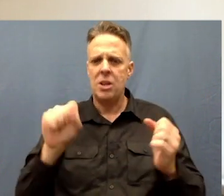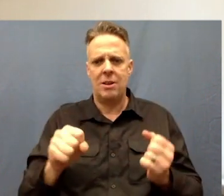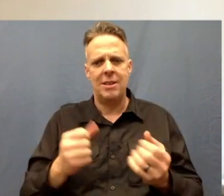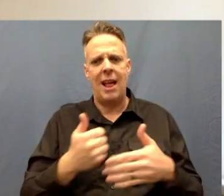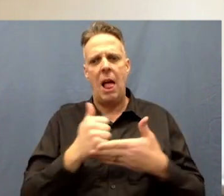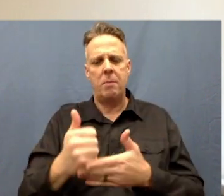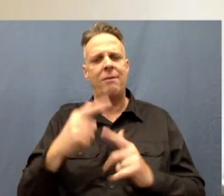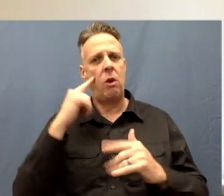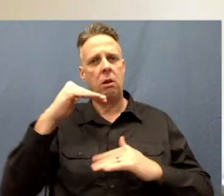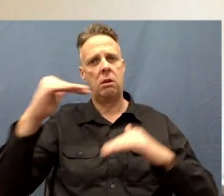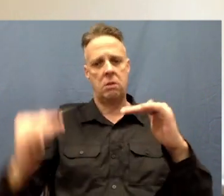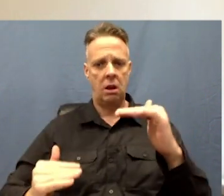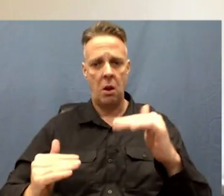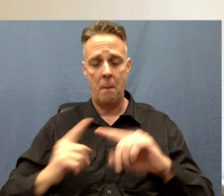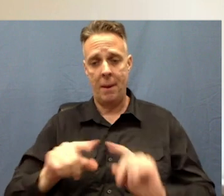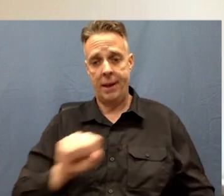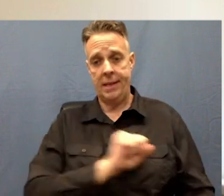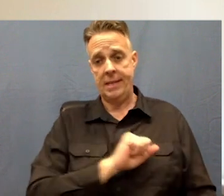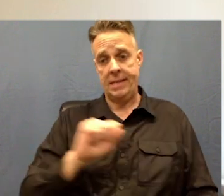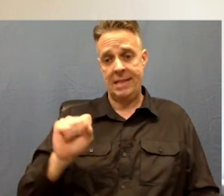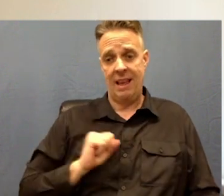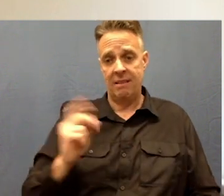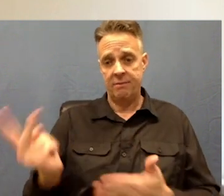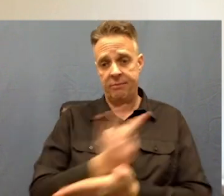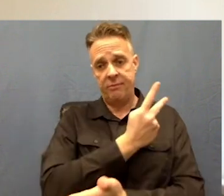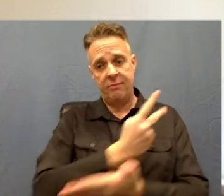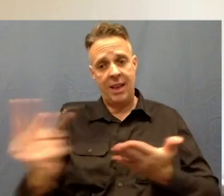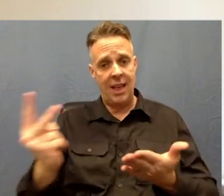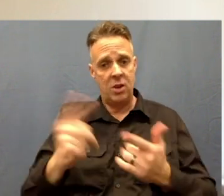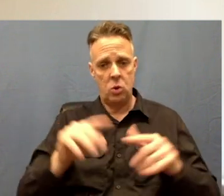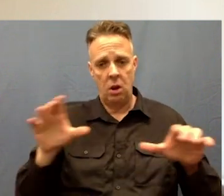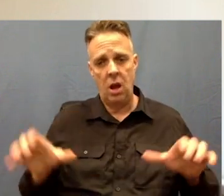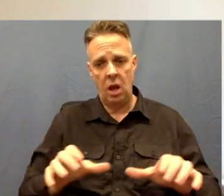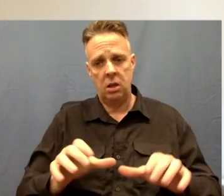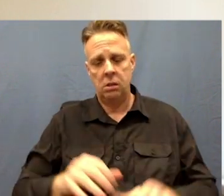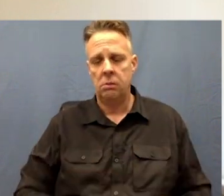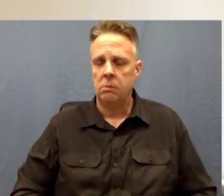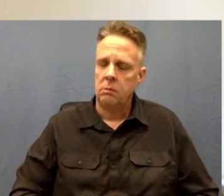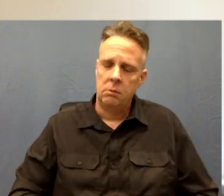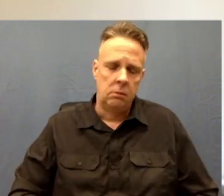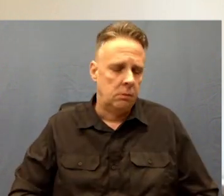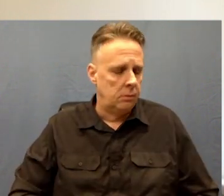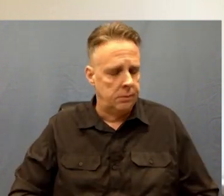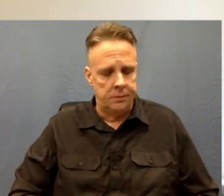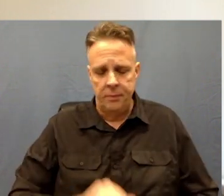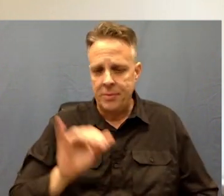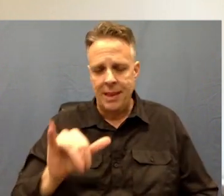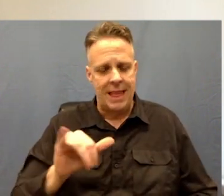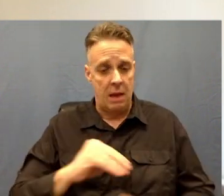MANY OF THESE INJUSTICES, BUT THE SENATE FAILED TO ACT. THAT IS UNCONSCIONABLE. THE PANDEMIC DOES NOT